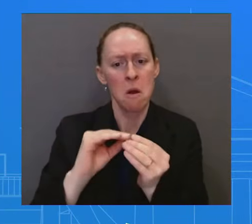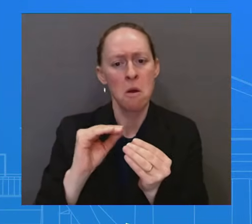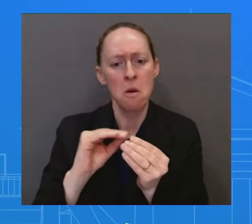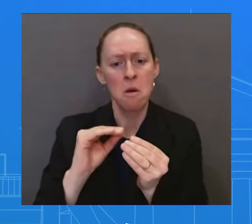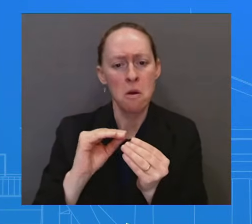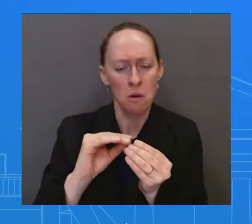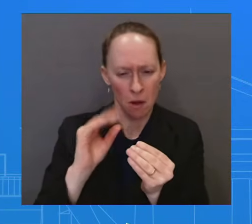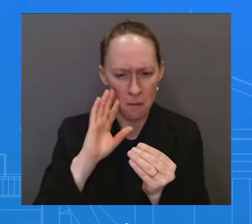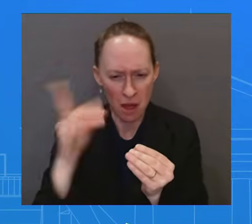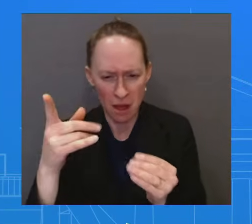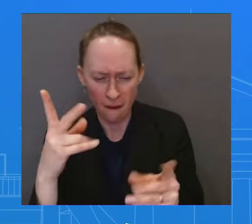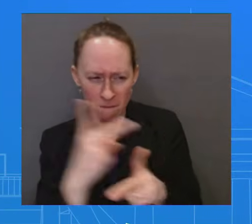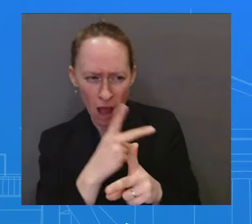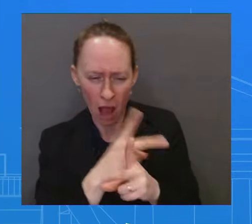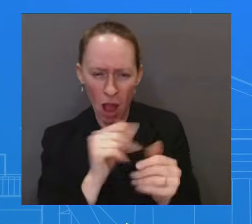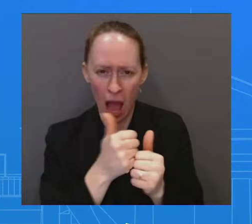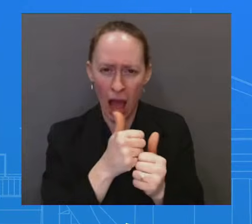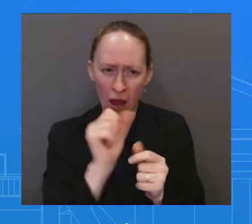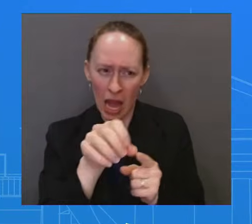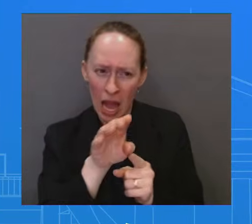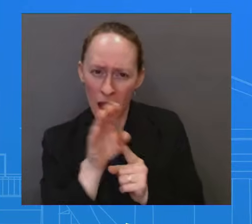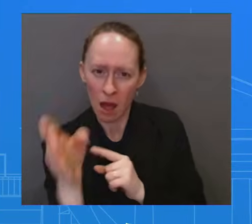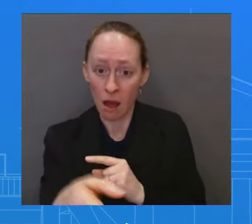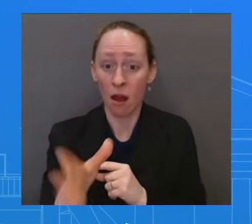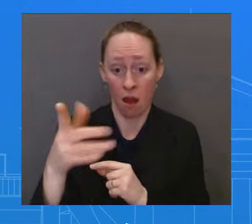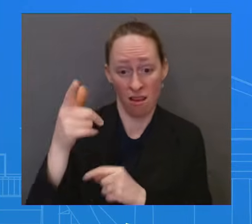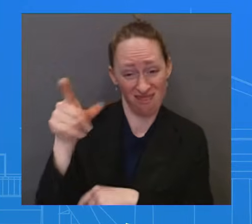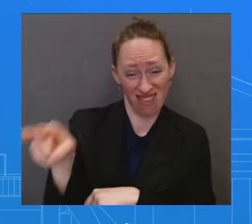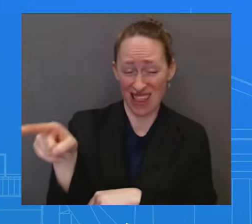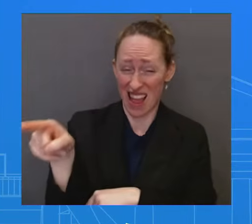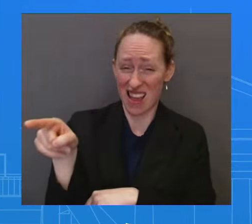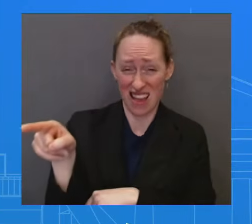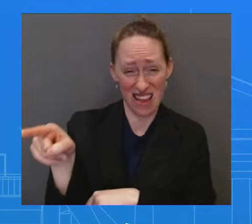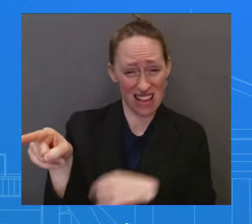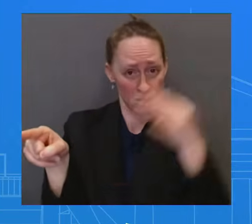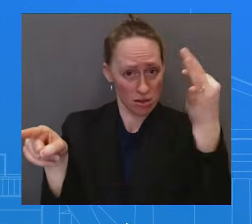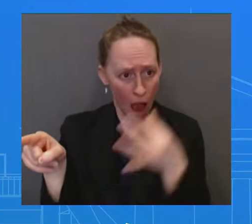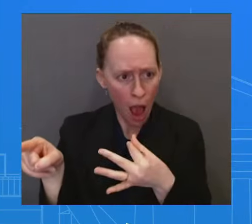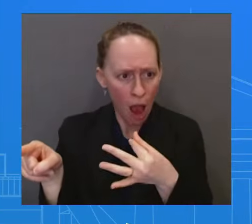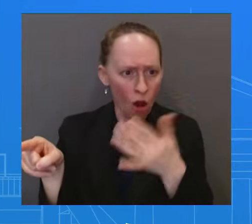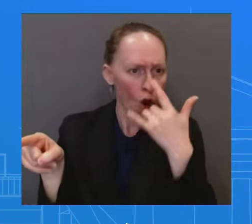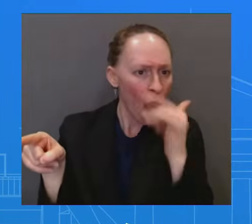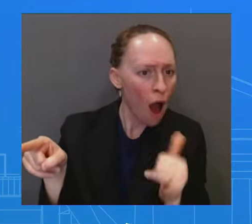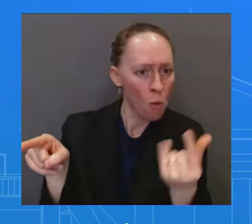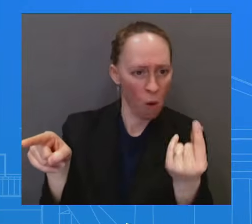and what that means. What we have done -- Secretary Austin was just recently in the region, as well as Secretary Blinken --